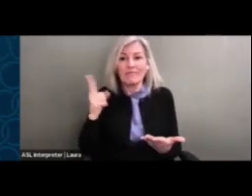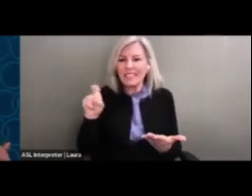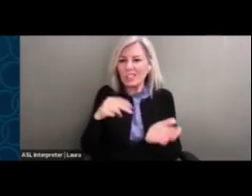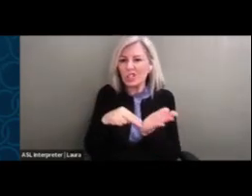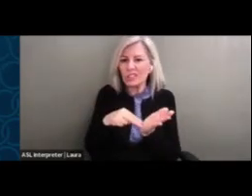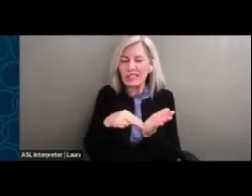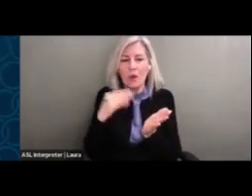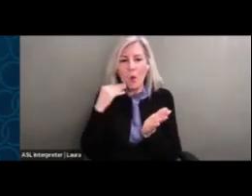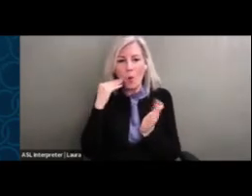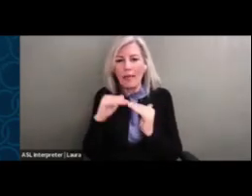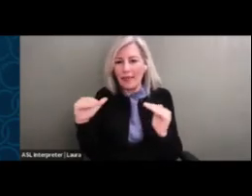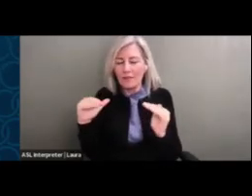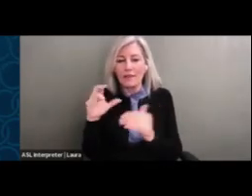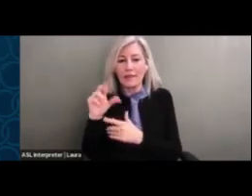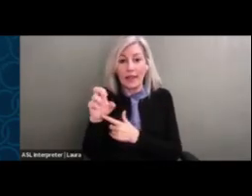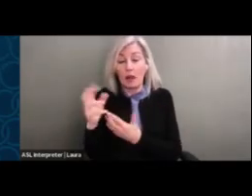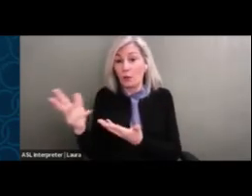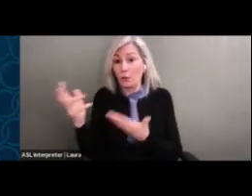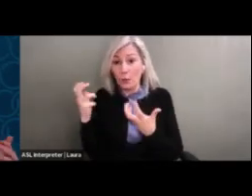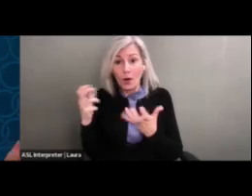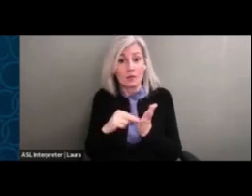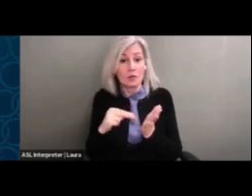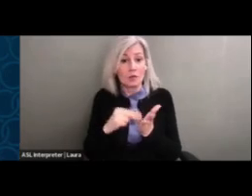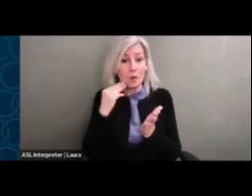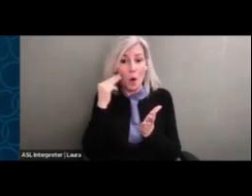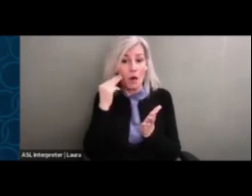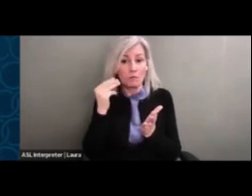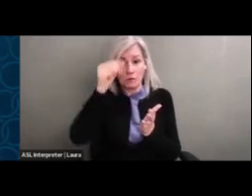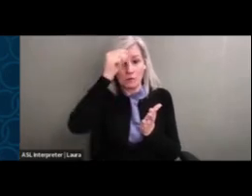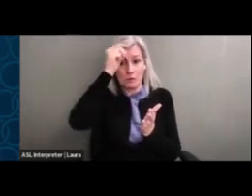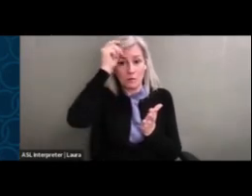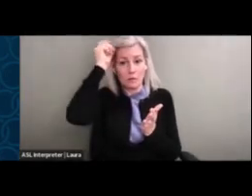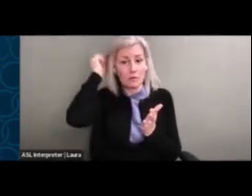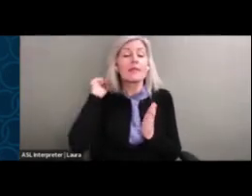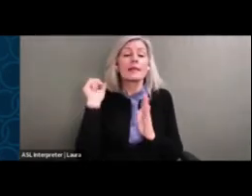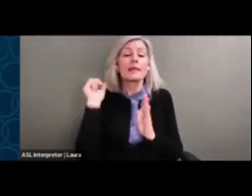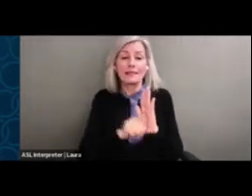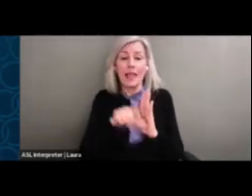that means states must provide institutional care, so someone needs a nursing home level of care